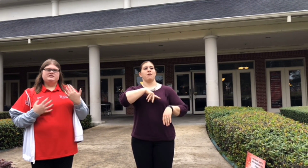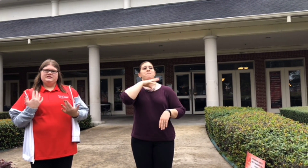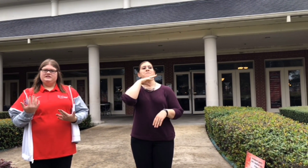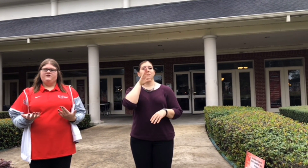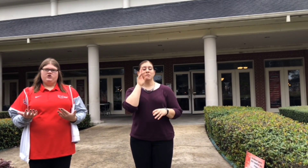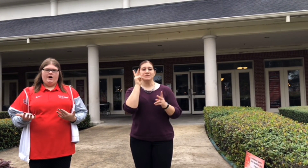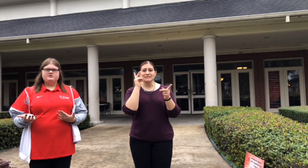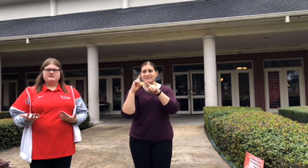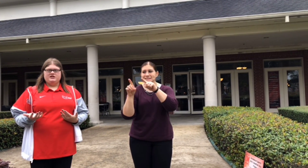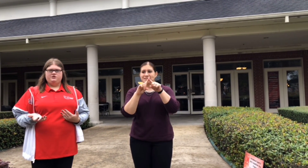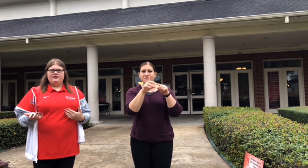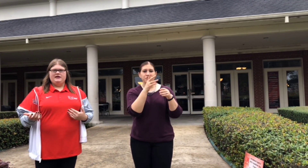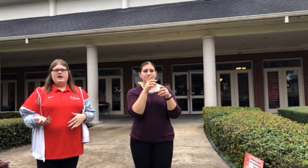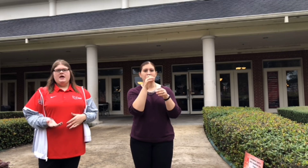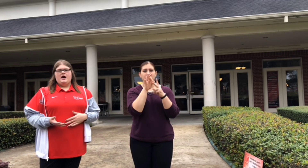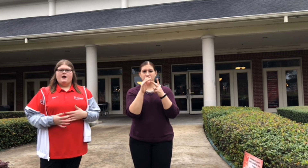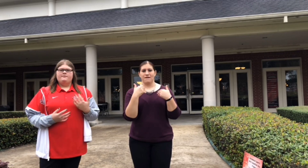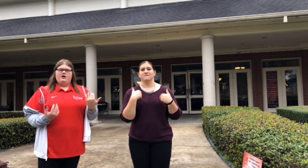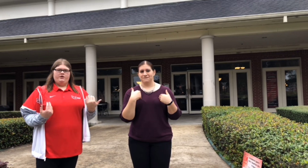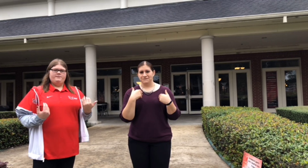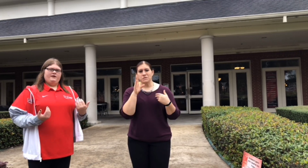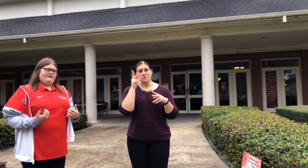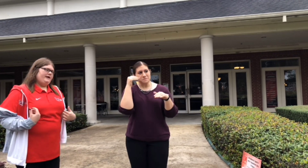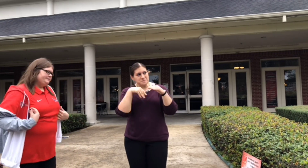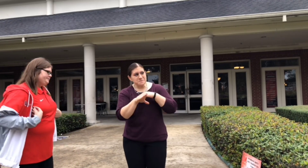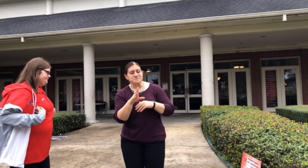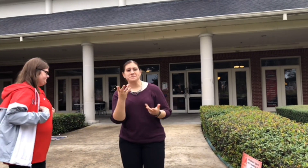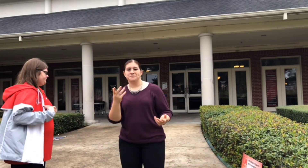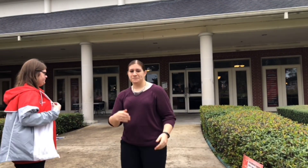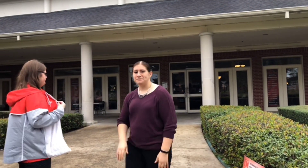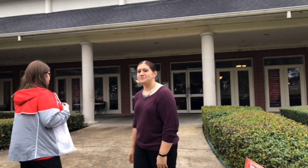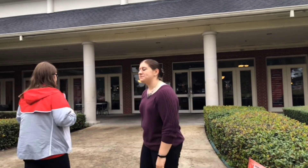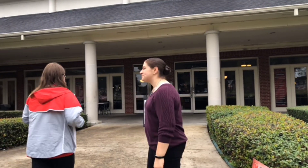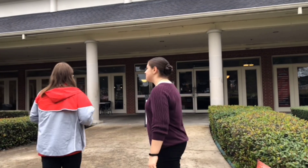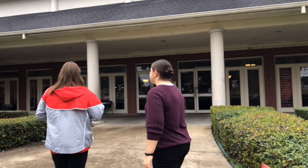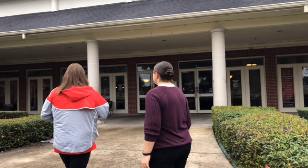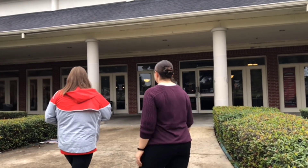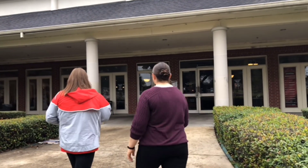get to see the different options that you get on the buffet.